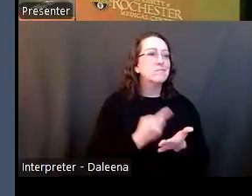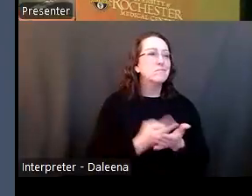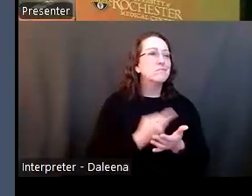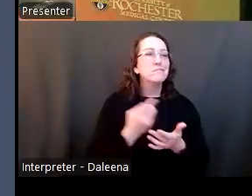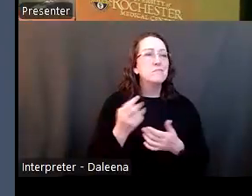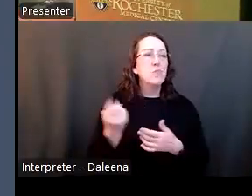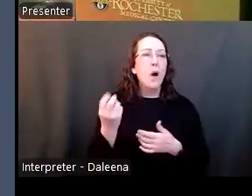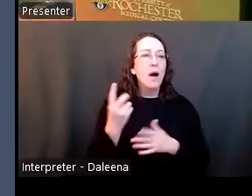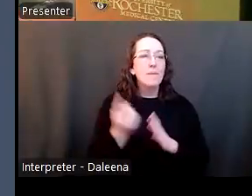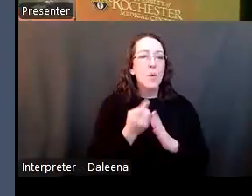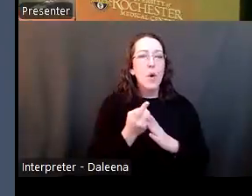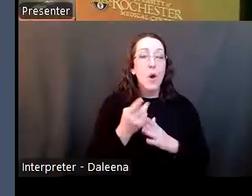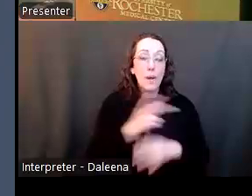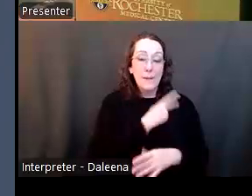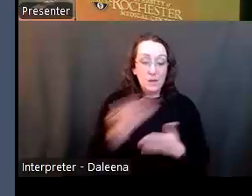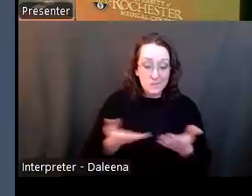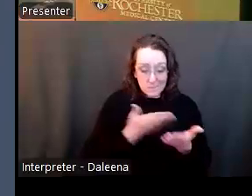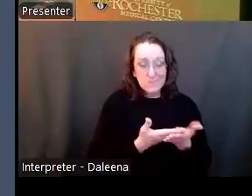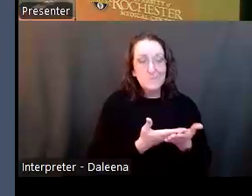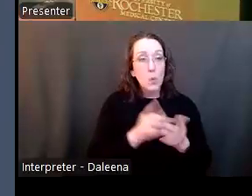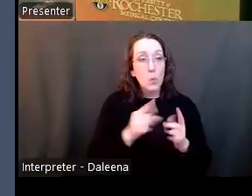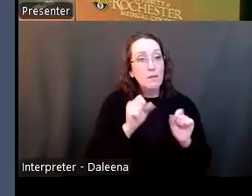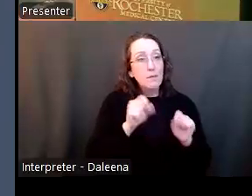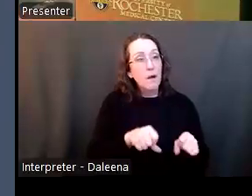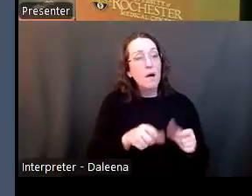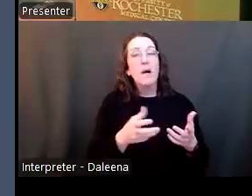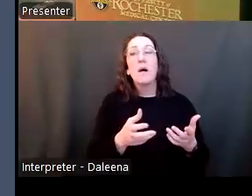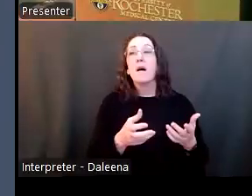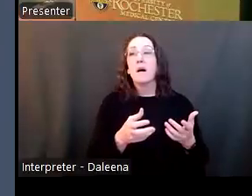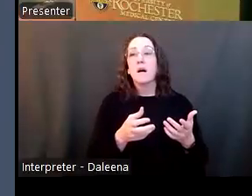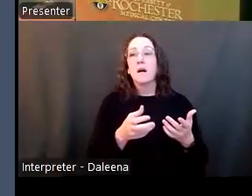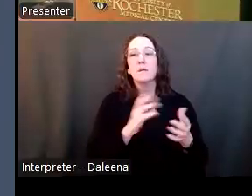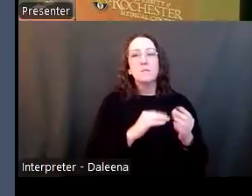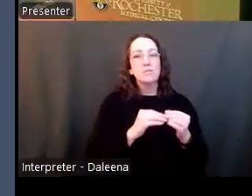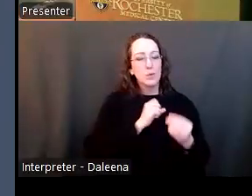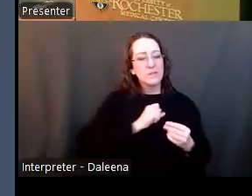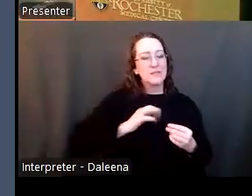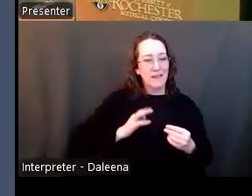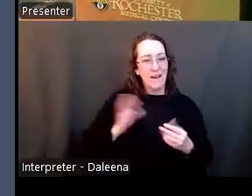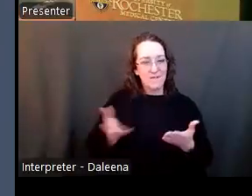patients in when we can uh and uh when there's more staff then that includes